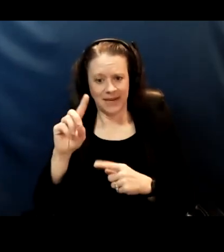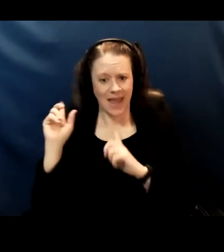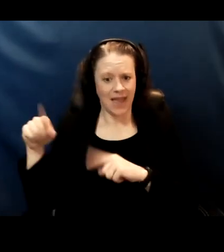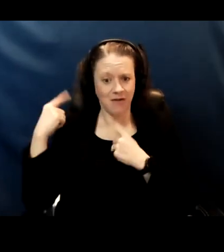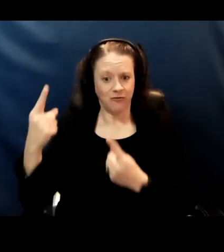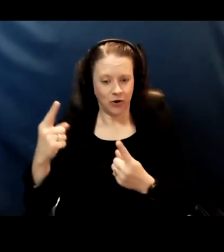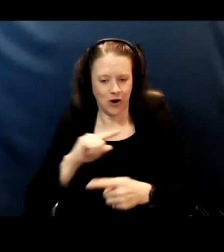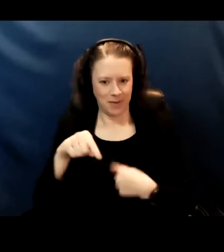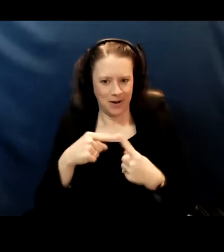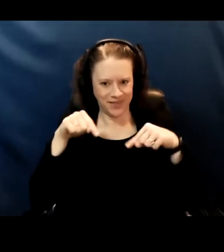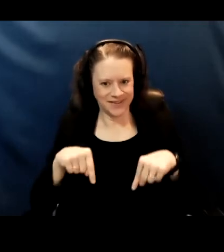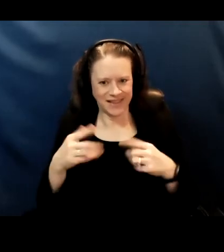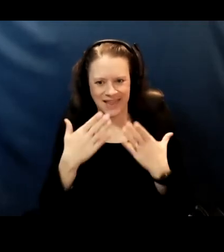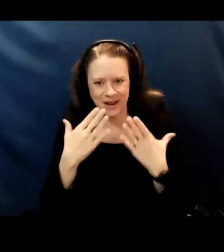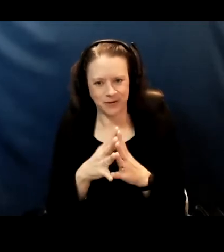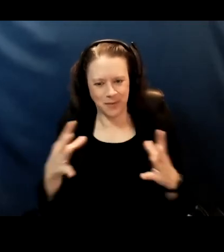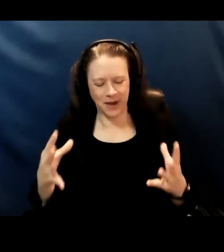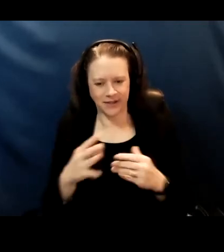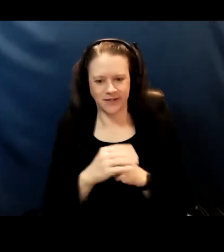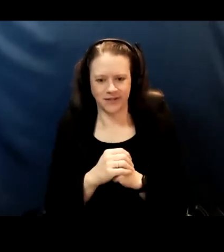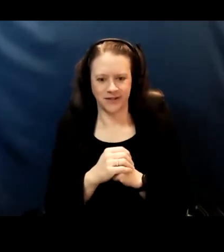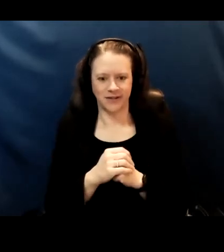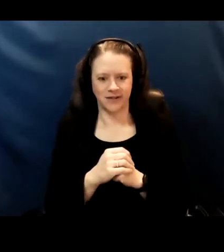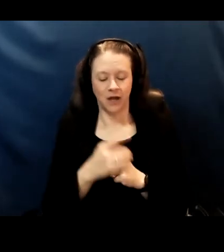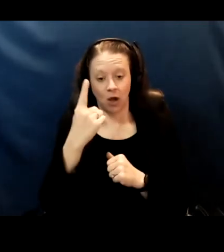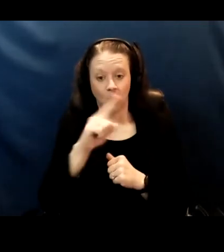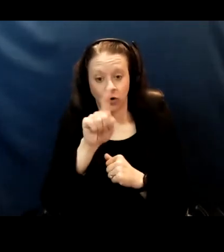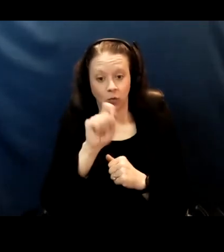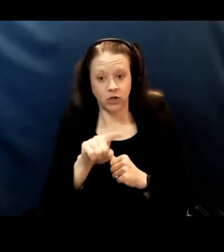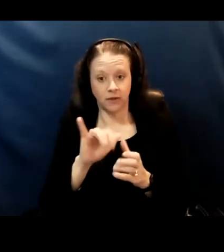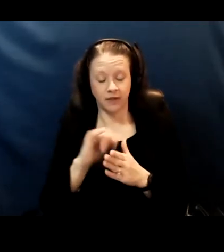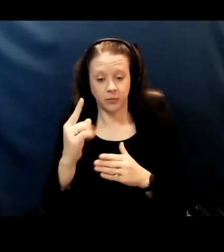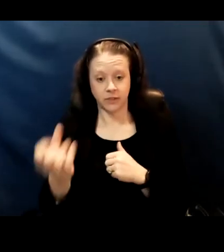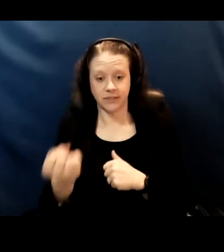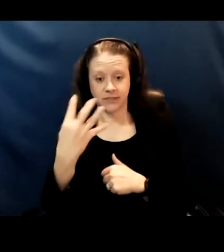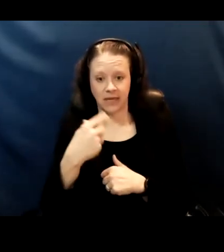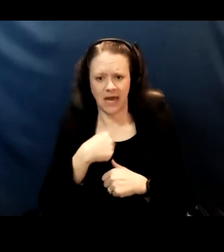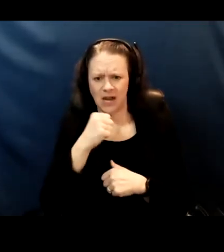So thank you so much. One of the questions that came in that I don't think was covered